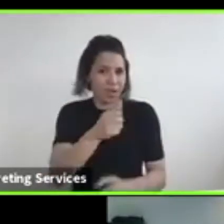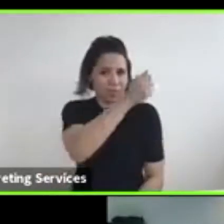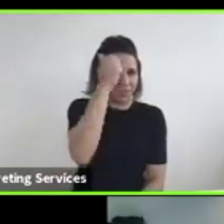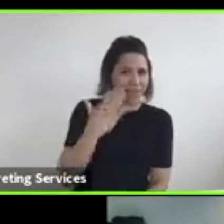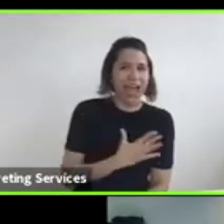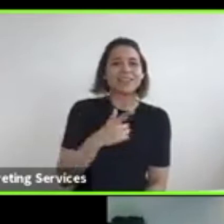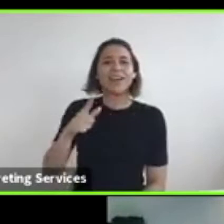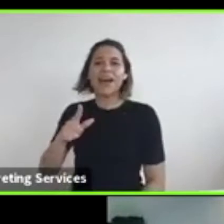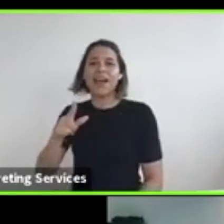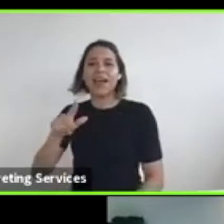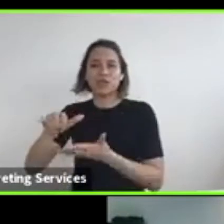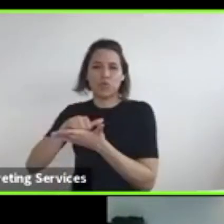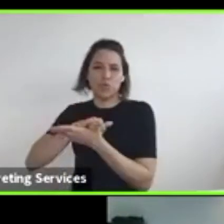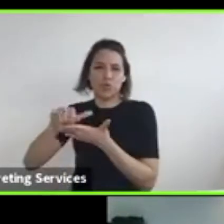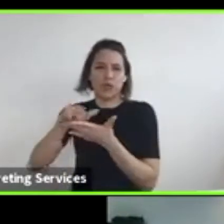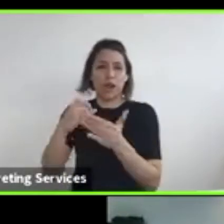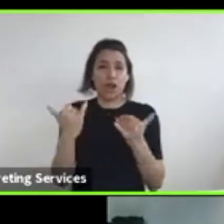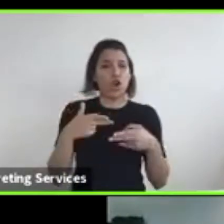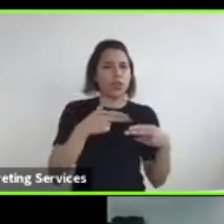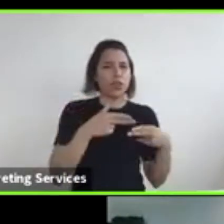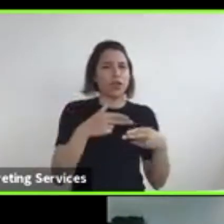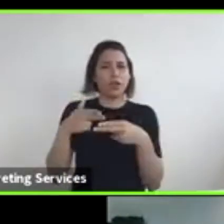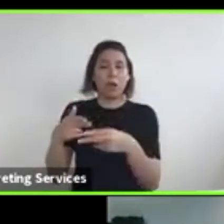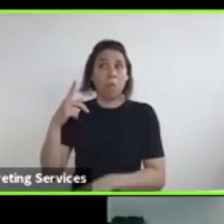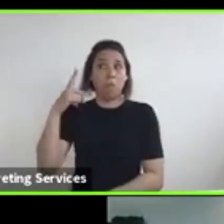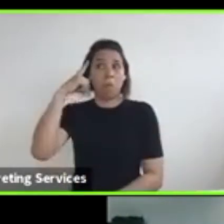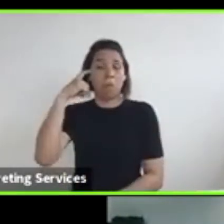THE SPECULATIVE ANTICIPATORY POSSIBILITY THAT ONE DAY,